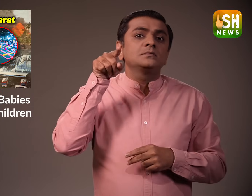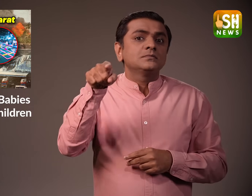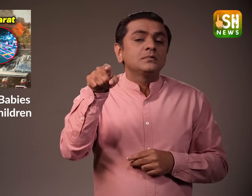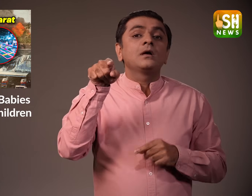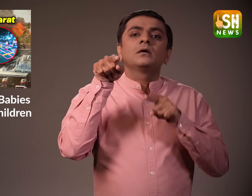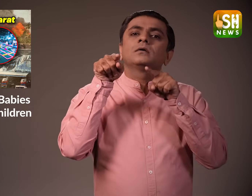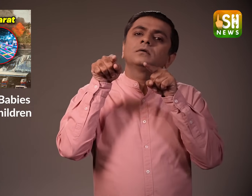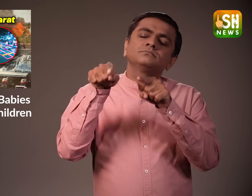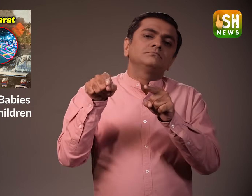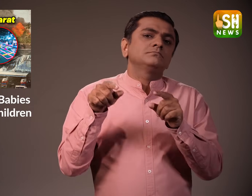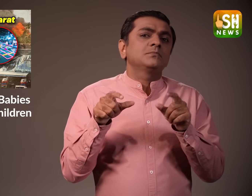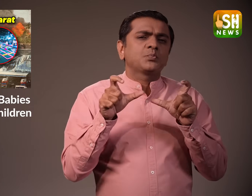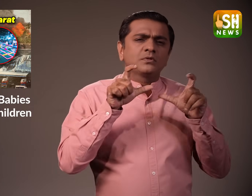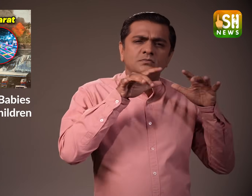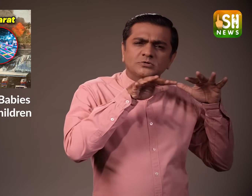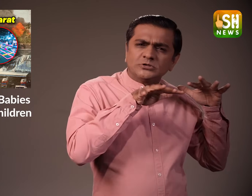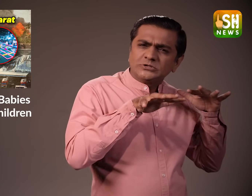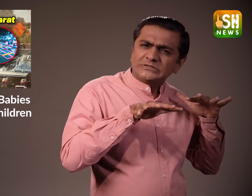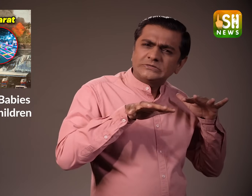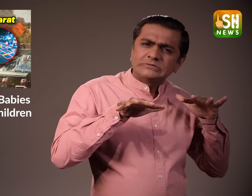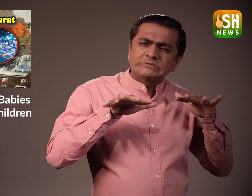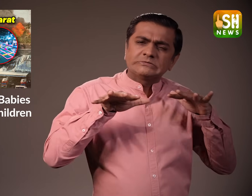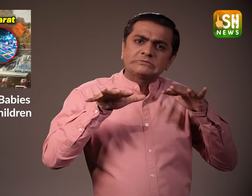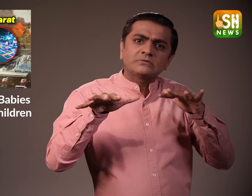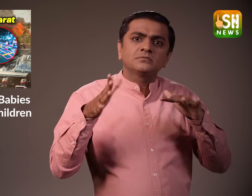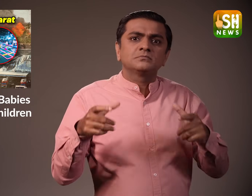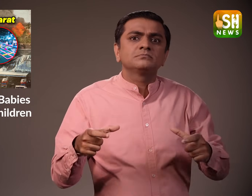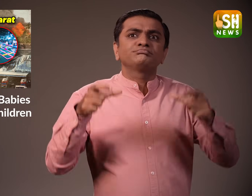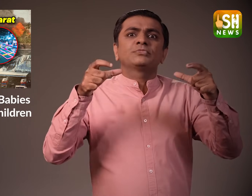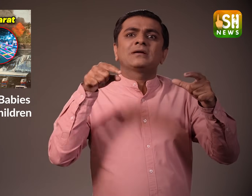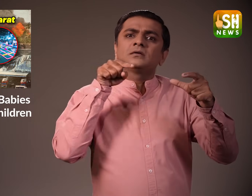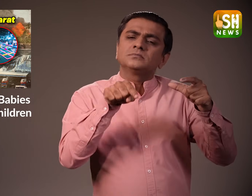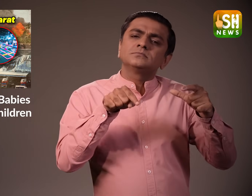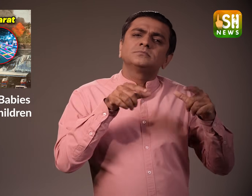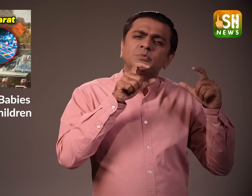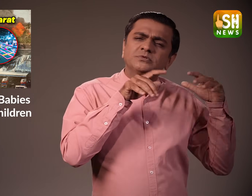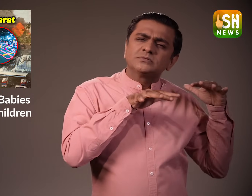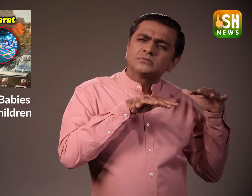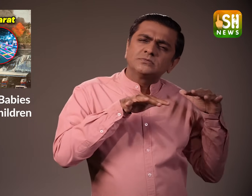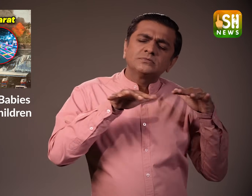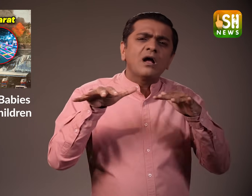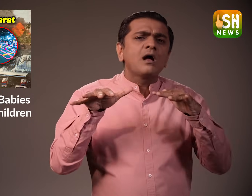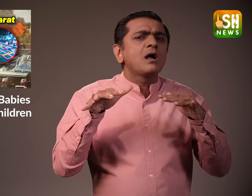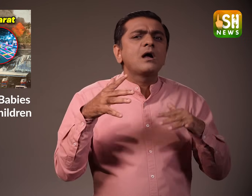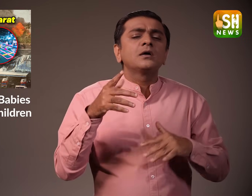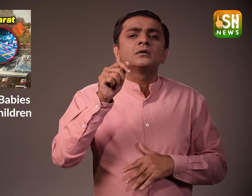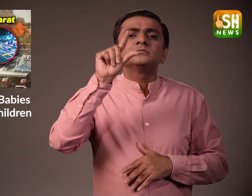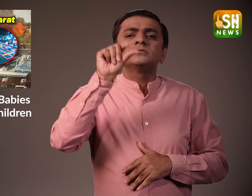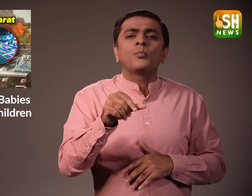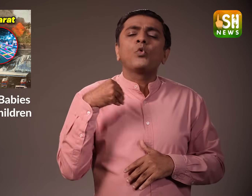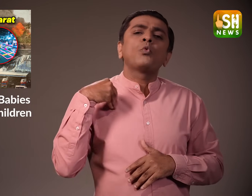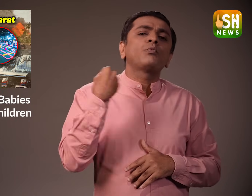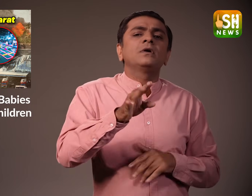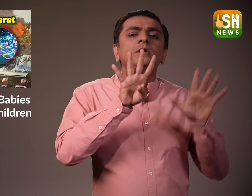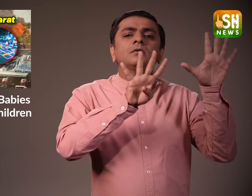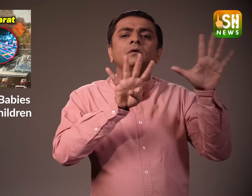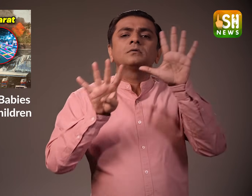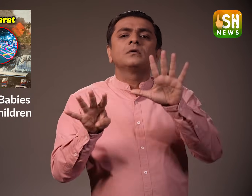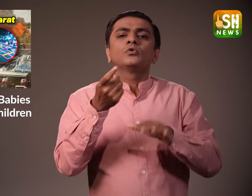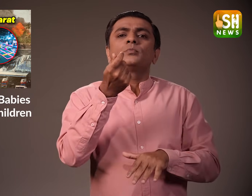The game zone was packed due to a weekend discount offer with tickets priced at just ₹ 99.